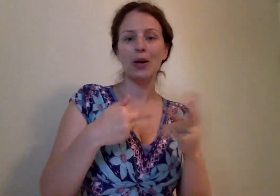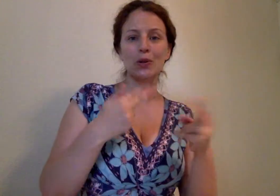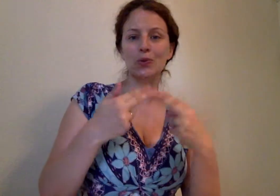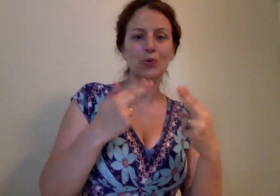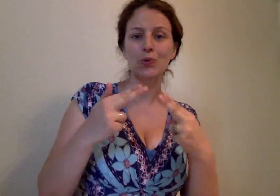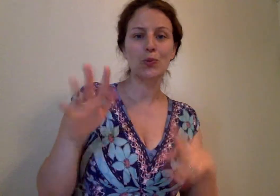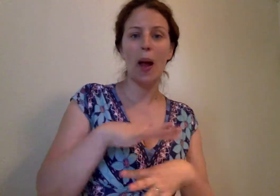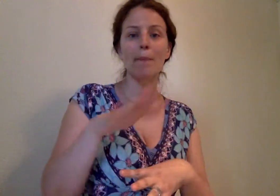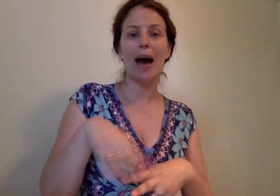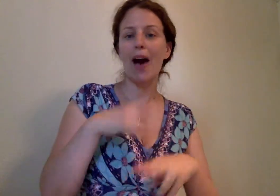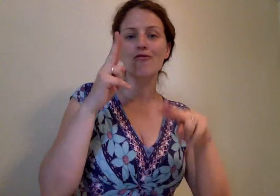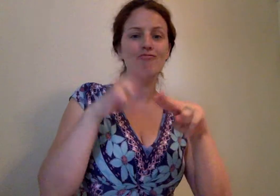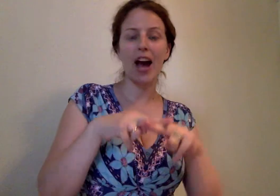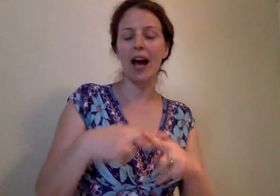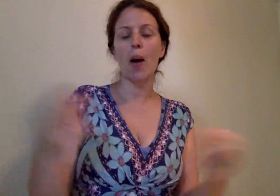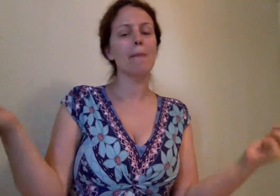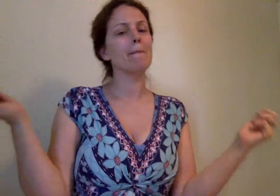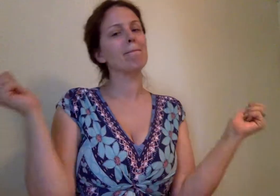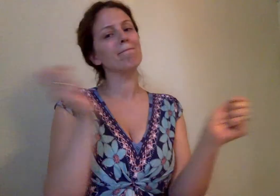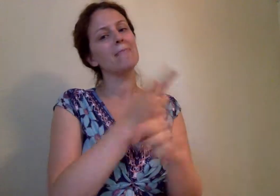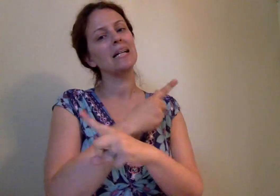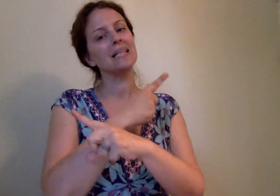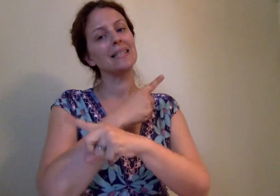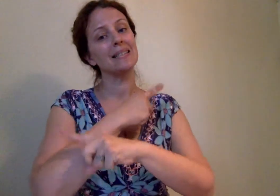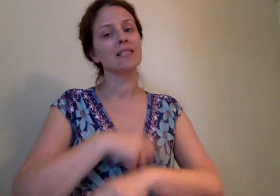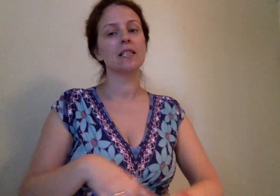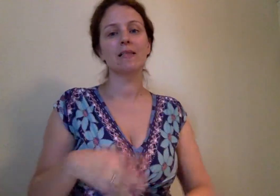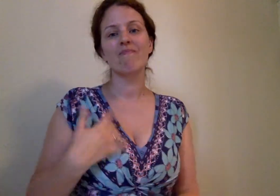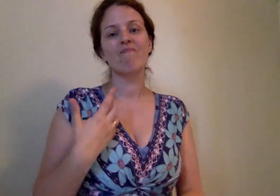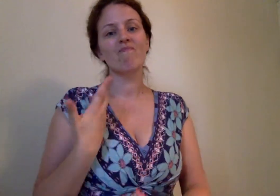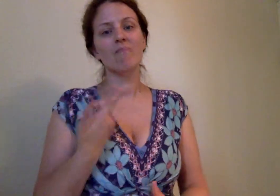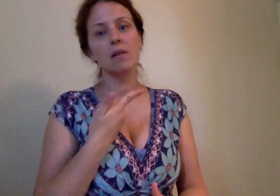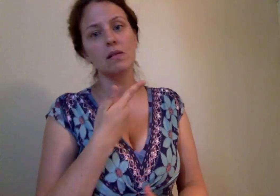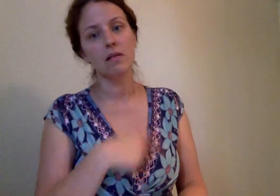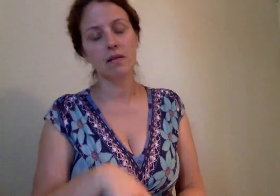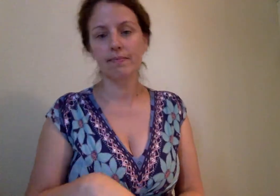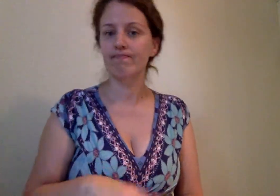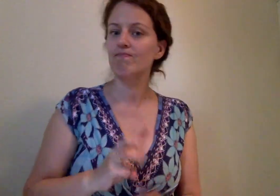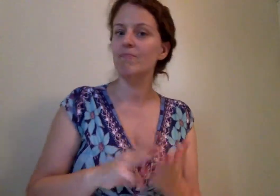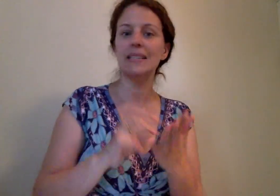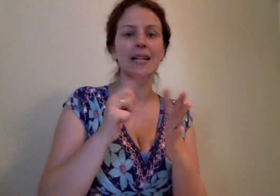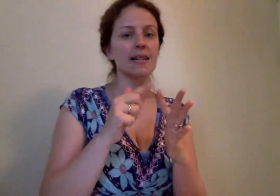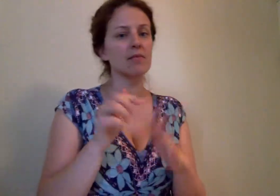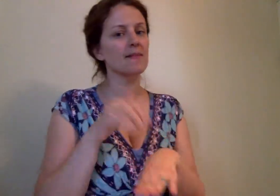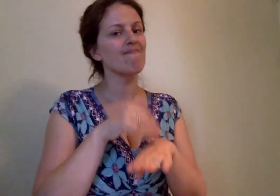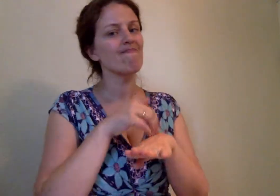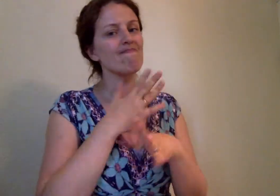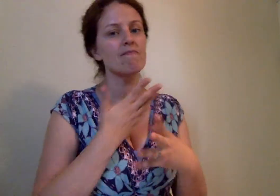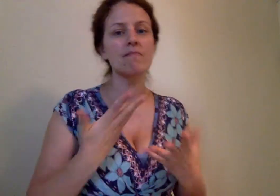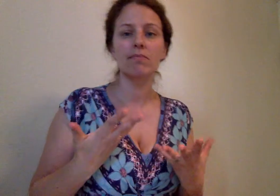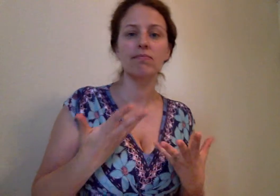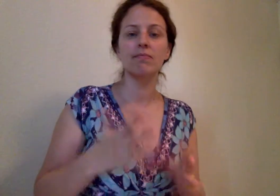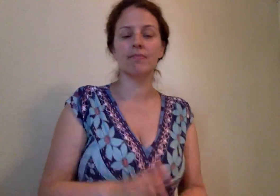Emma news about Frank missed, irritating, Mr Elton a pain.